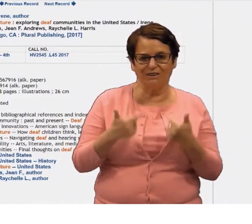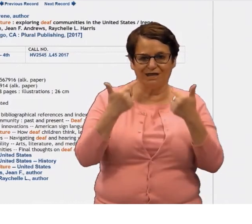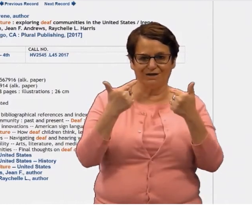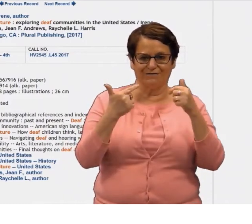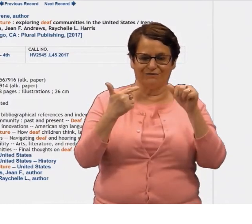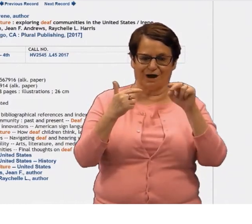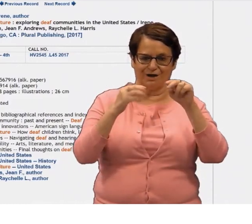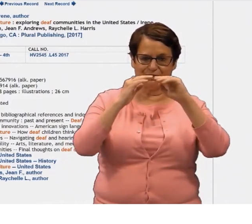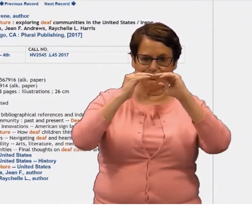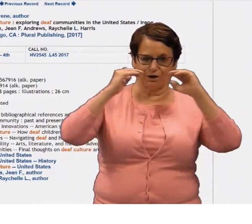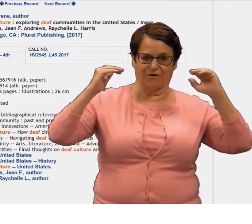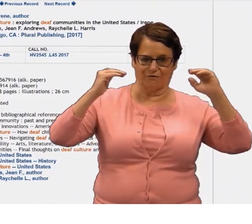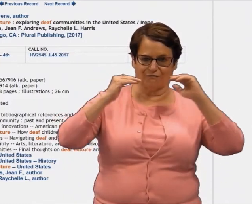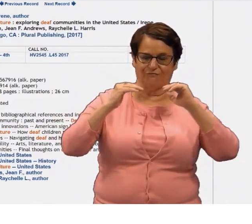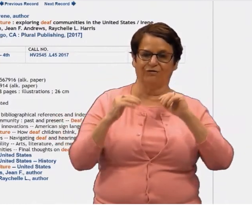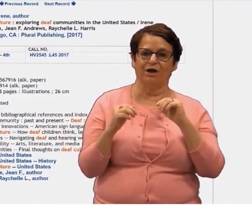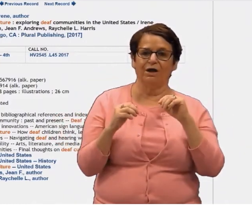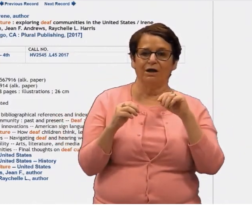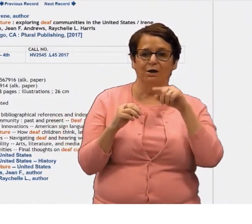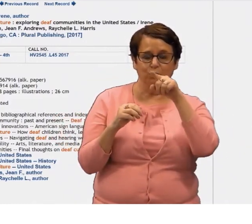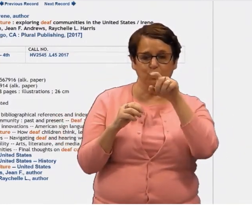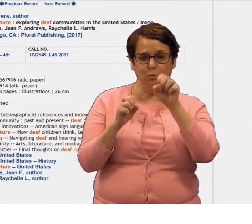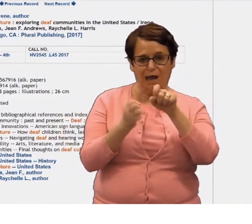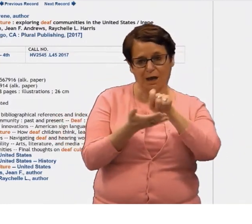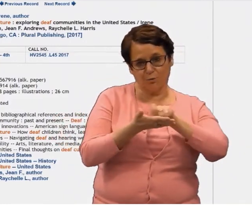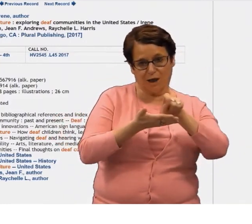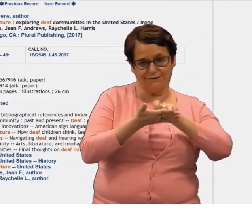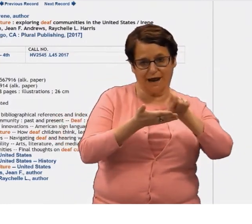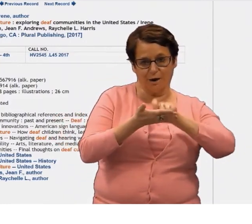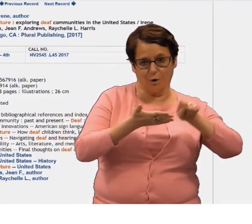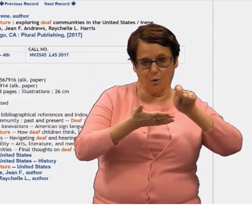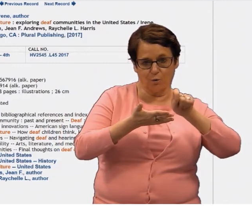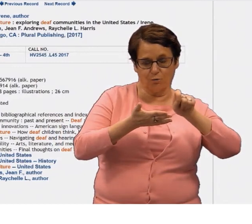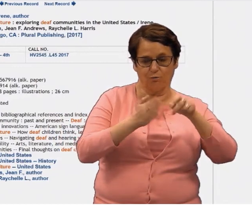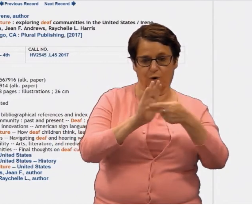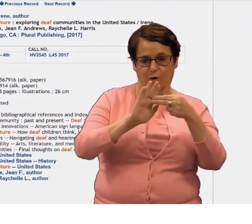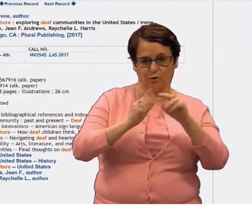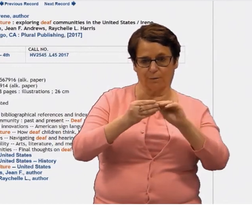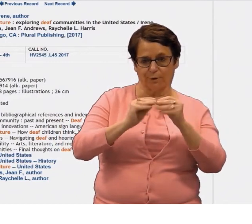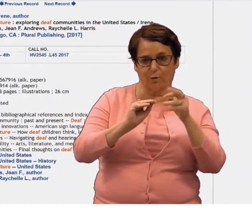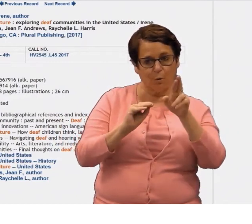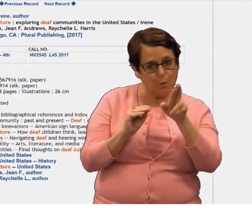is the address of the book. It's where it lives on the shelf.